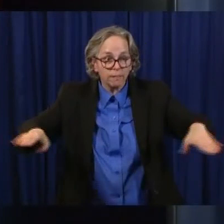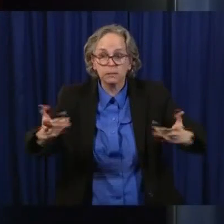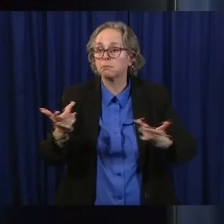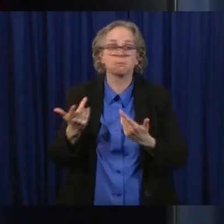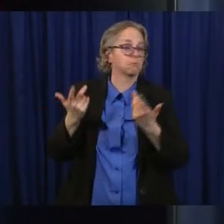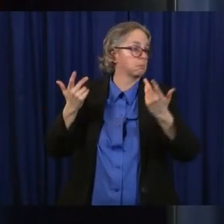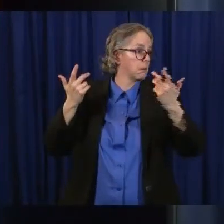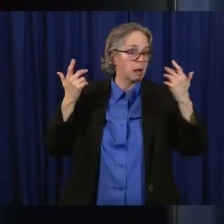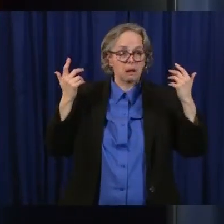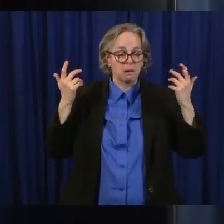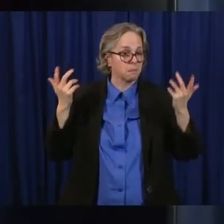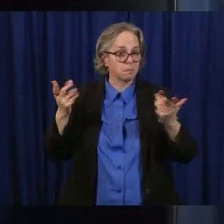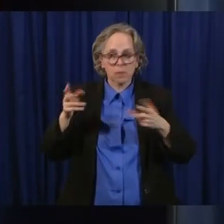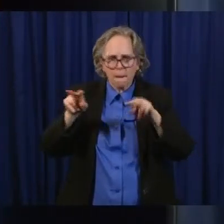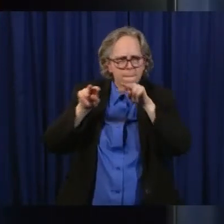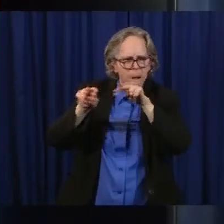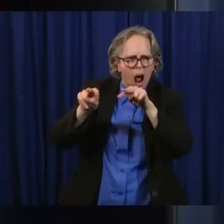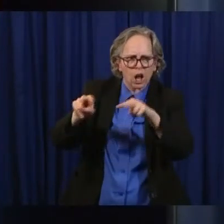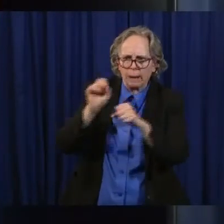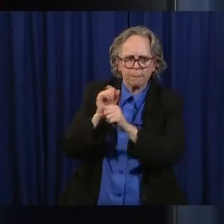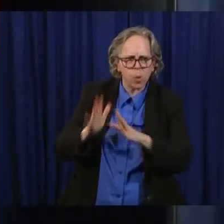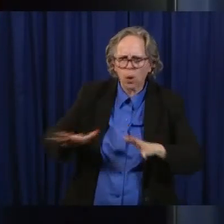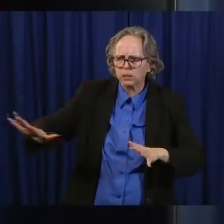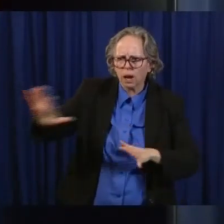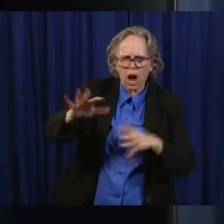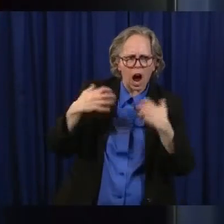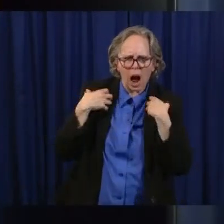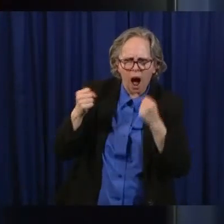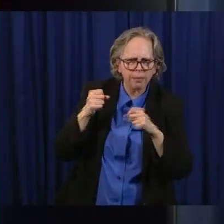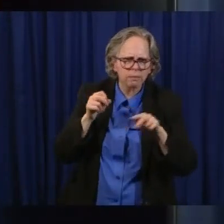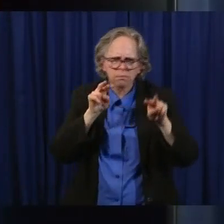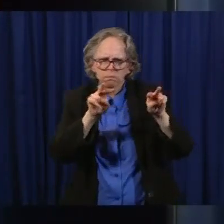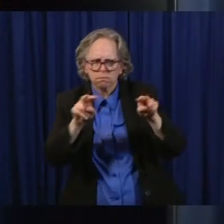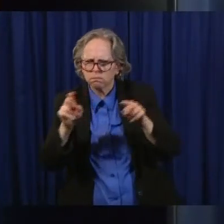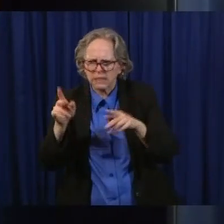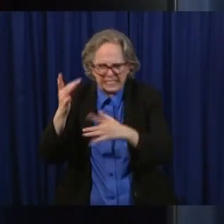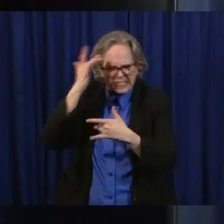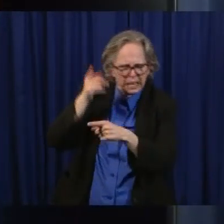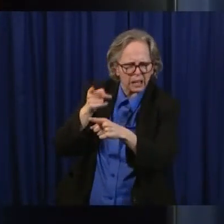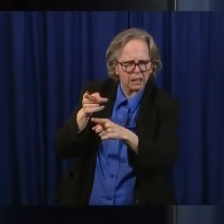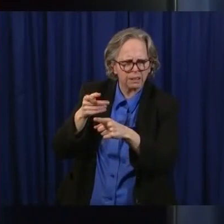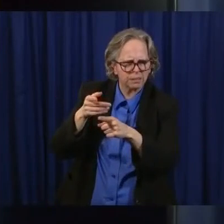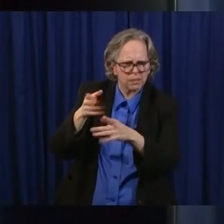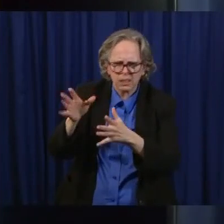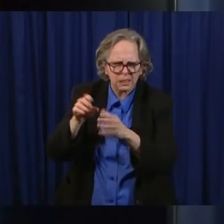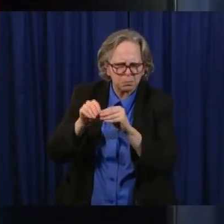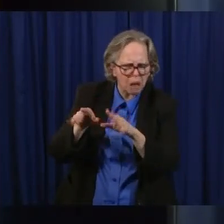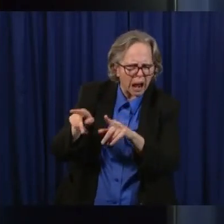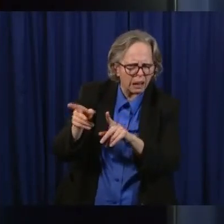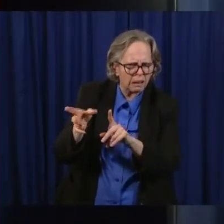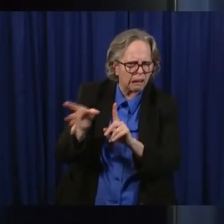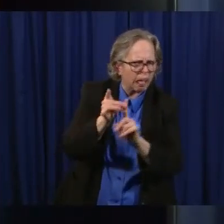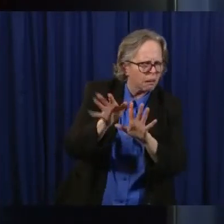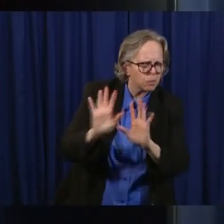CAN MAKE A HABITUAL ACTION IN OUR OWN LIVES TO MAINTAIN OUR SAFETY AND FAMILY SAFETY. BUSINESSES CAN PROTECT THEMSELVES, STAFF AND CUSTOMERS BY SAYING, THIS IS WHAT I CAN DO. I CAN CLEAN SURFACES.